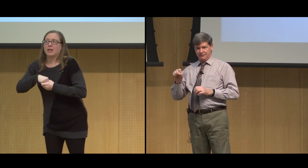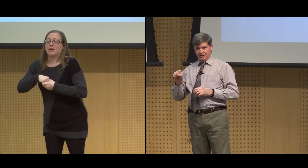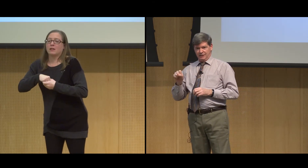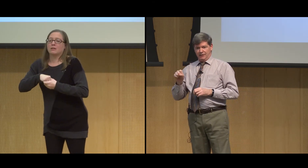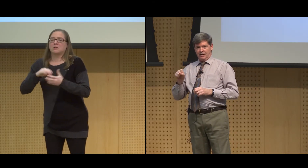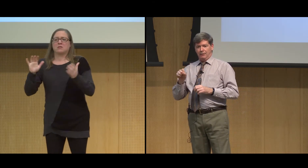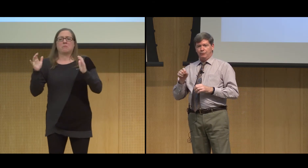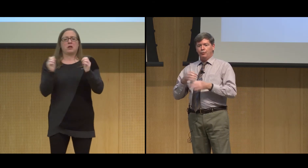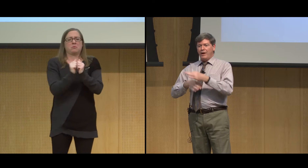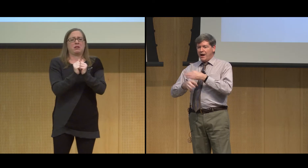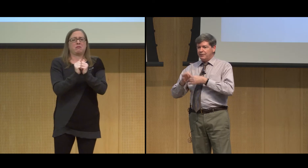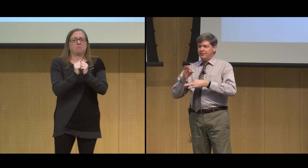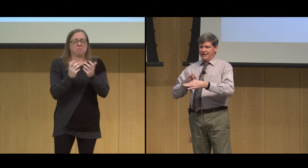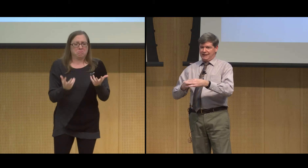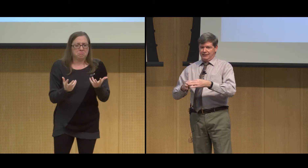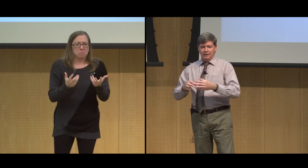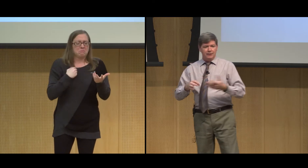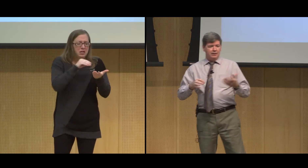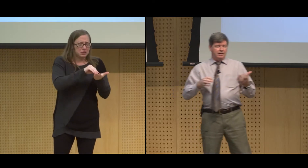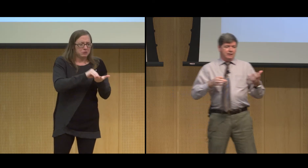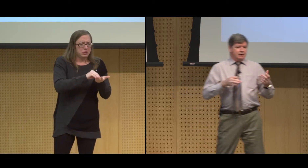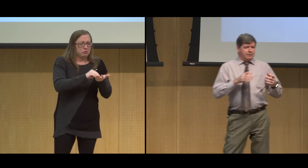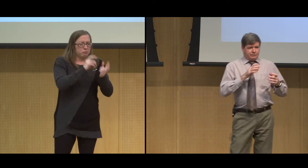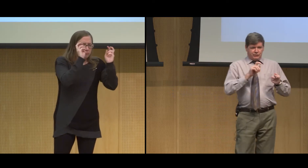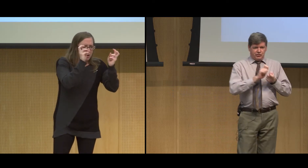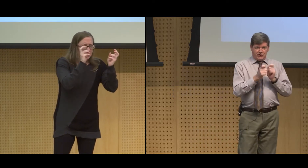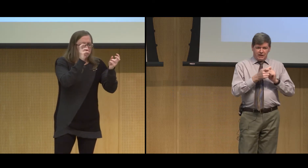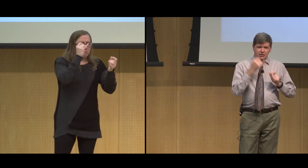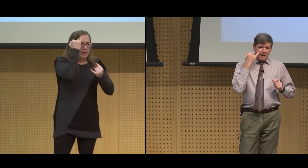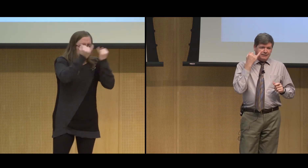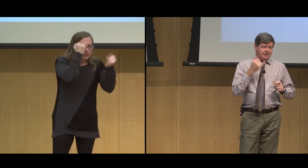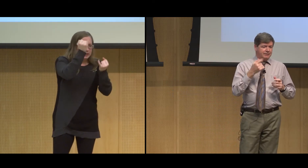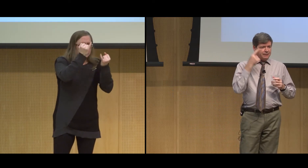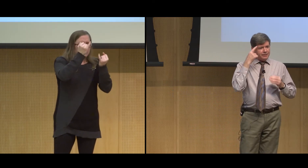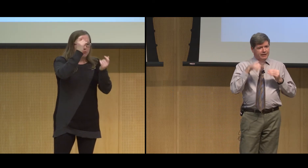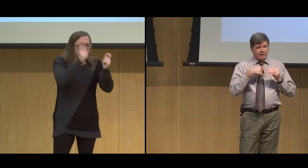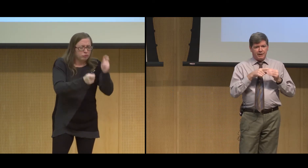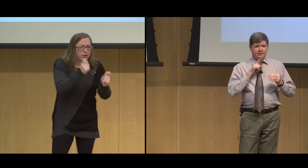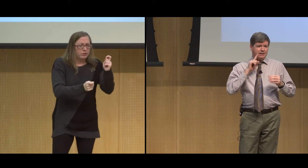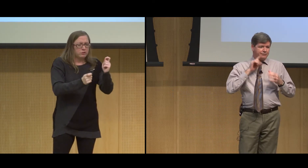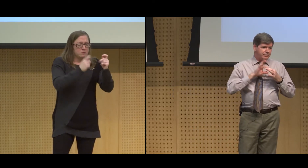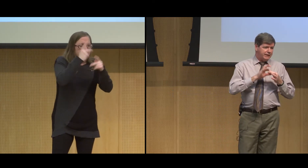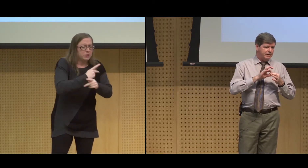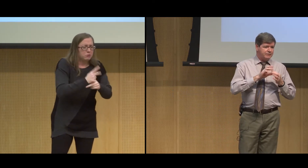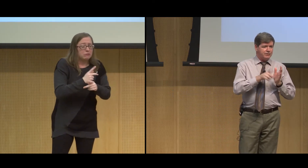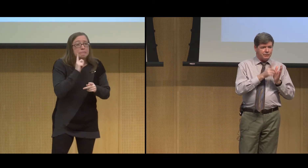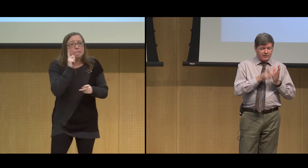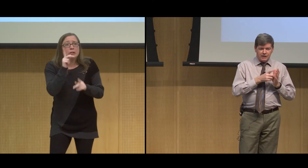rather than changing ideas and thinking about a Deaf-related dissertation and, you know,